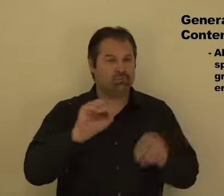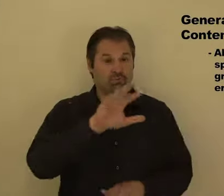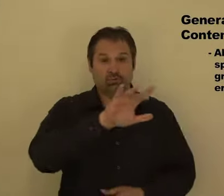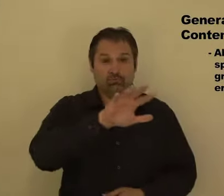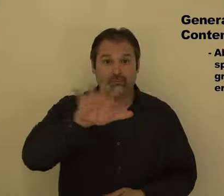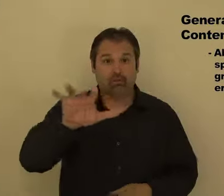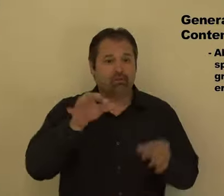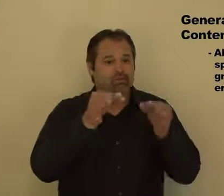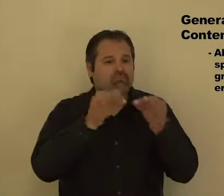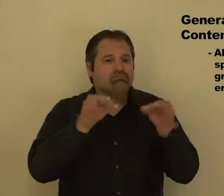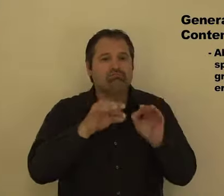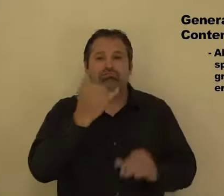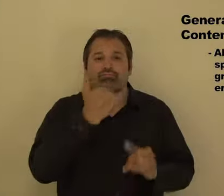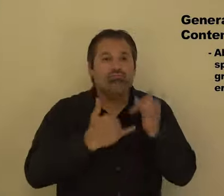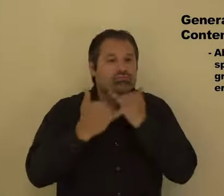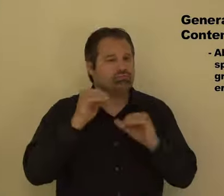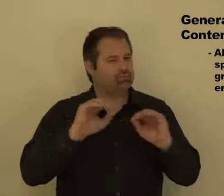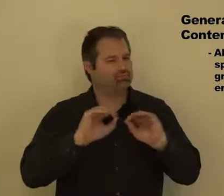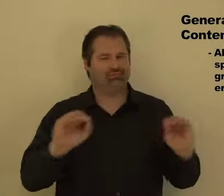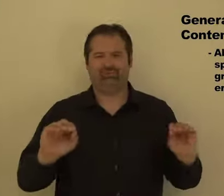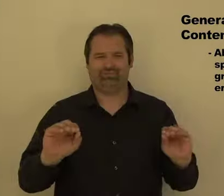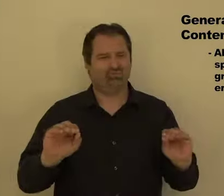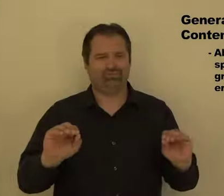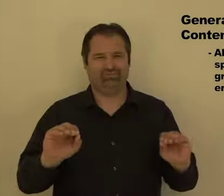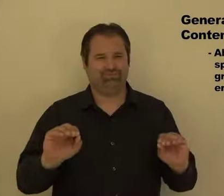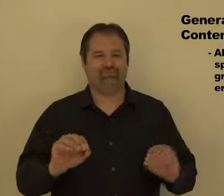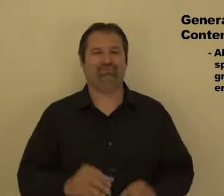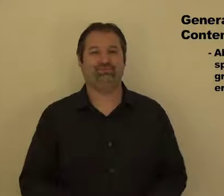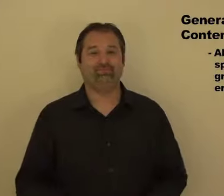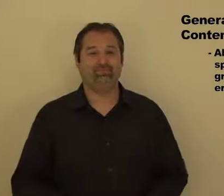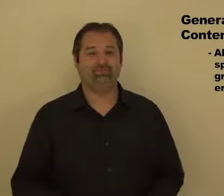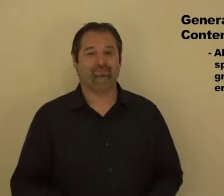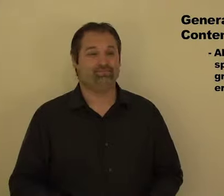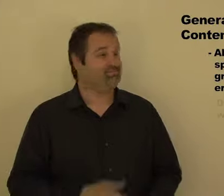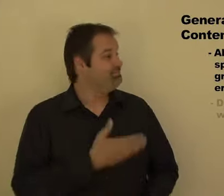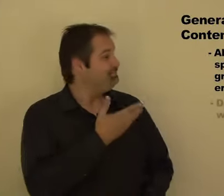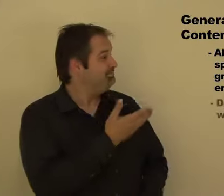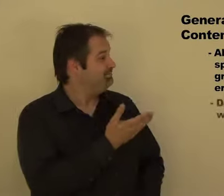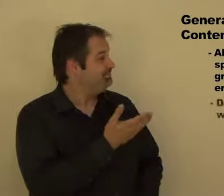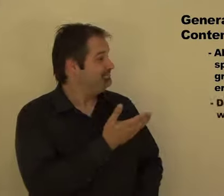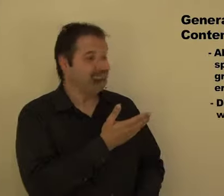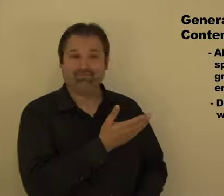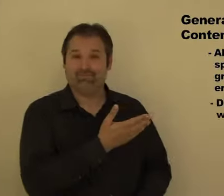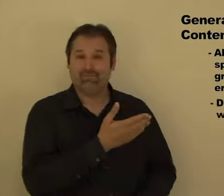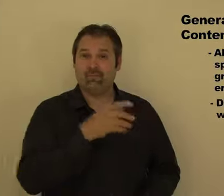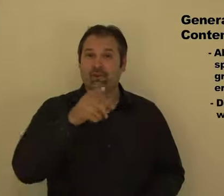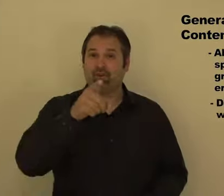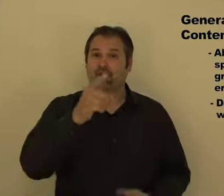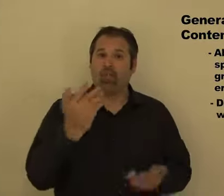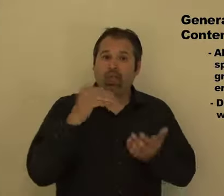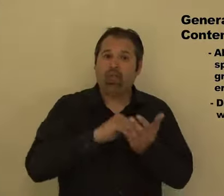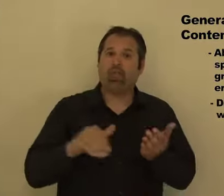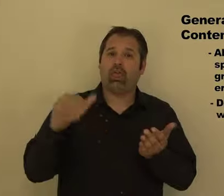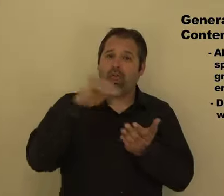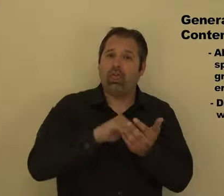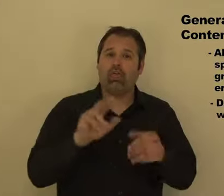"I," and somewhere in your letter you should invite the reader to read your resume.